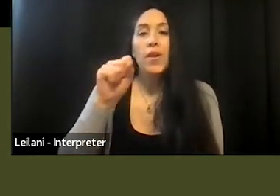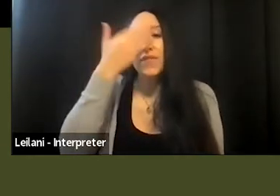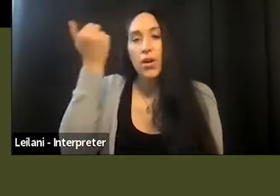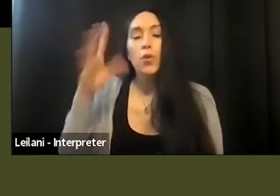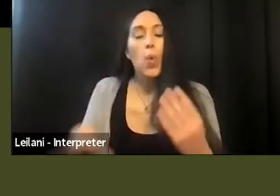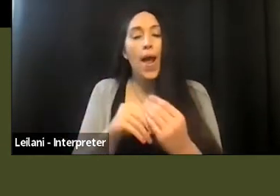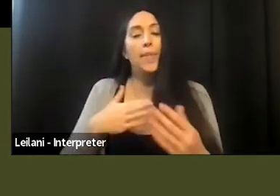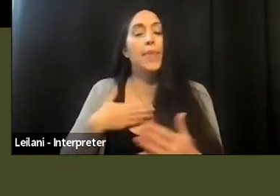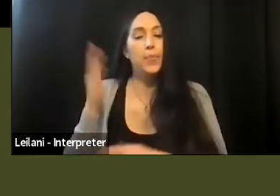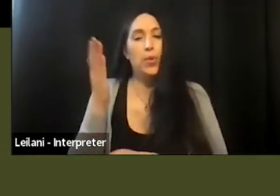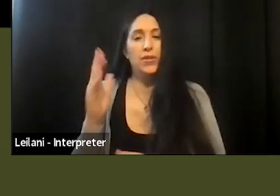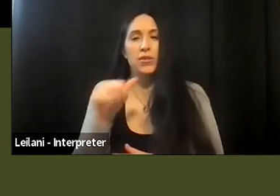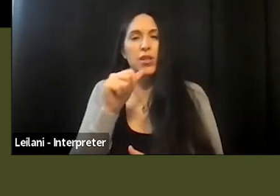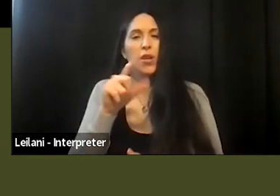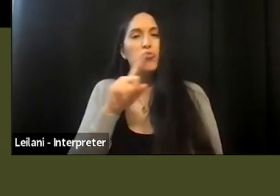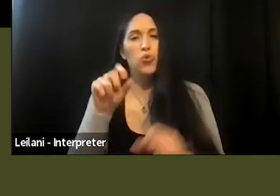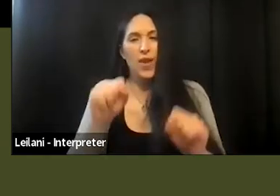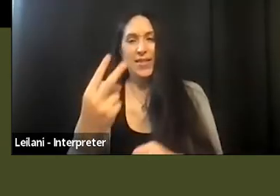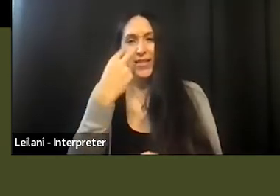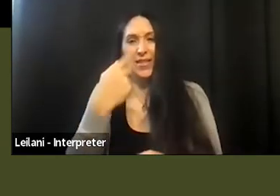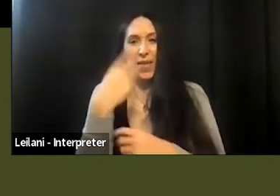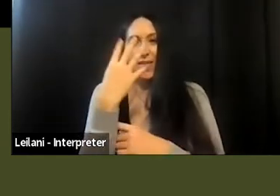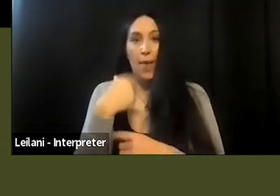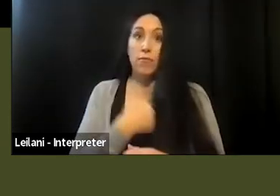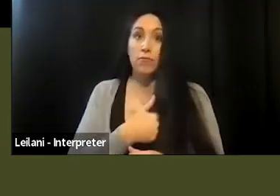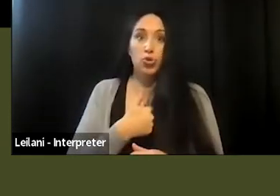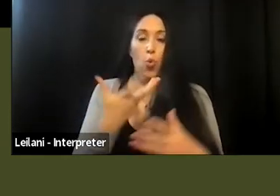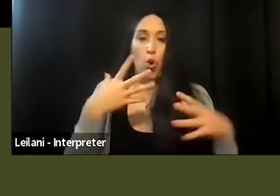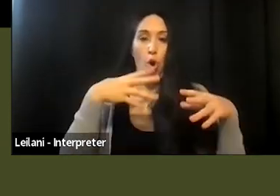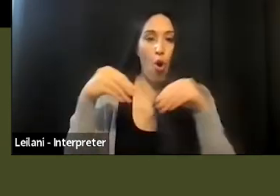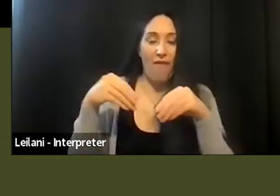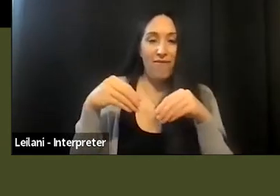I'm not sure if you guys can see me on the camera or not. And I apologize for turning it off for the interpreters,